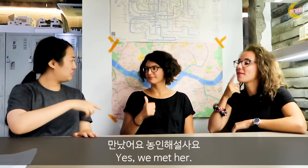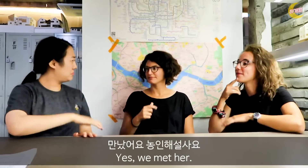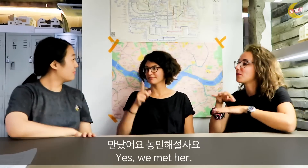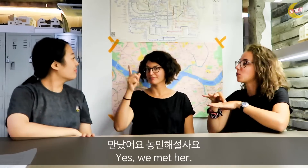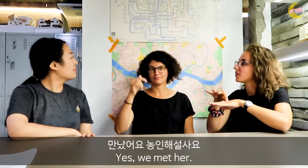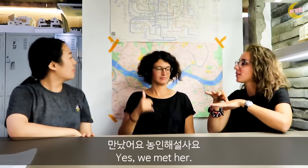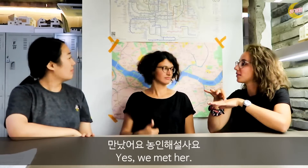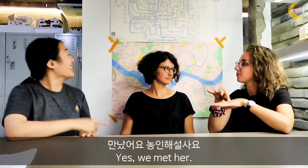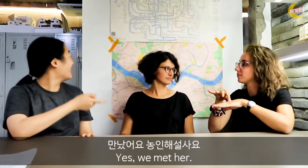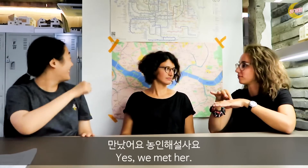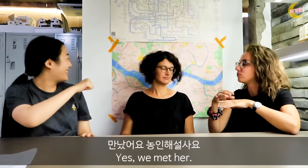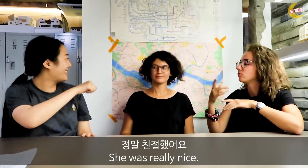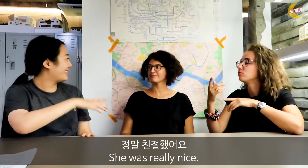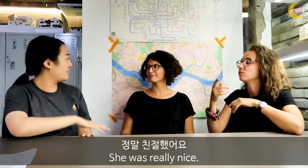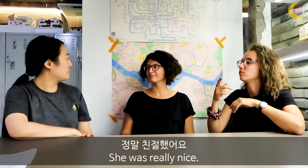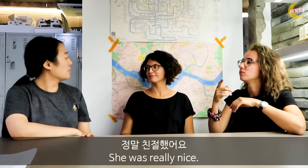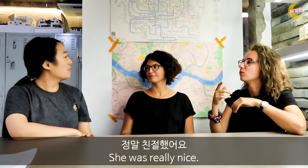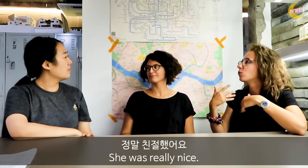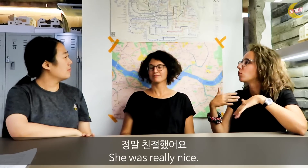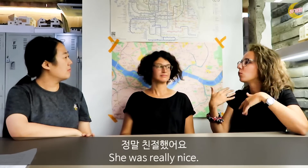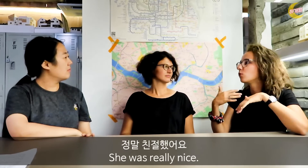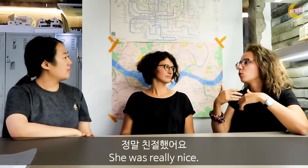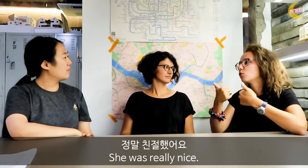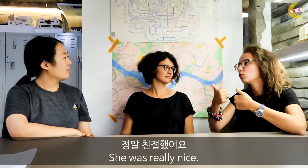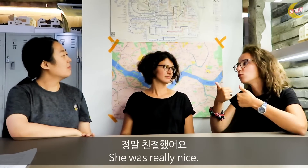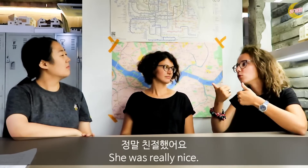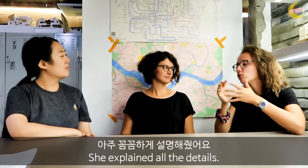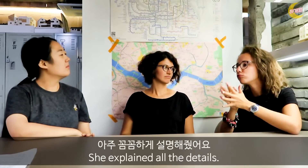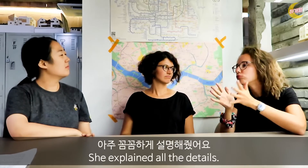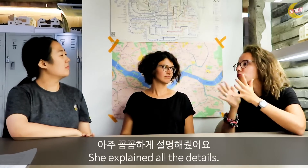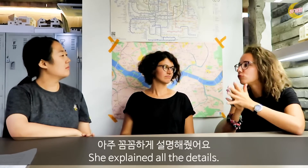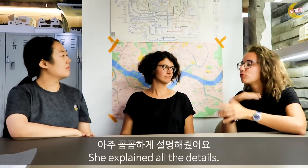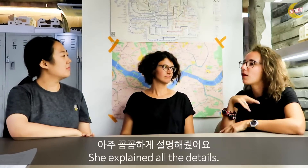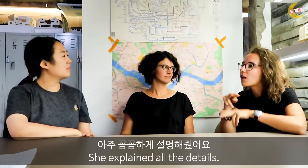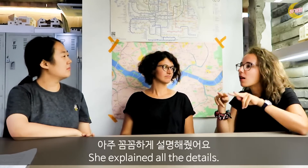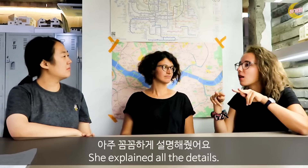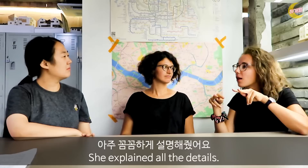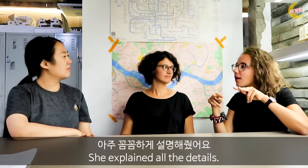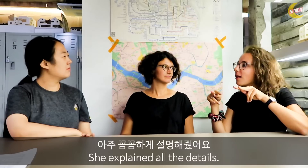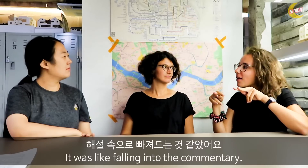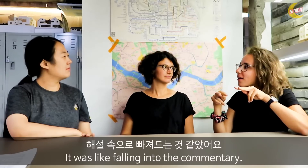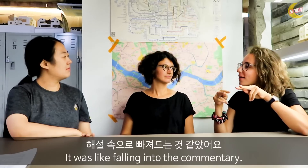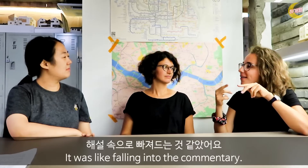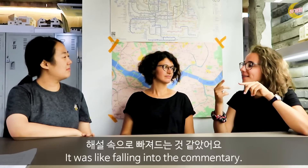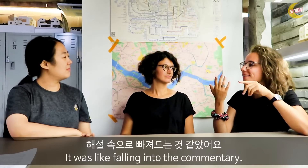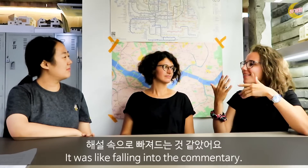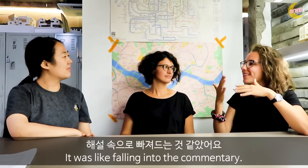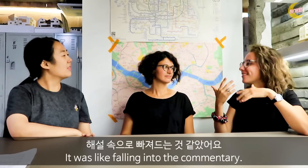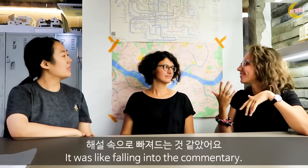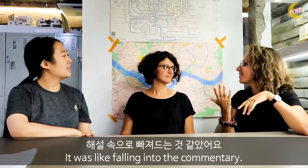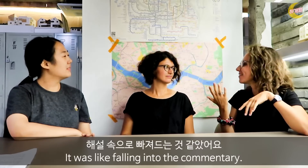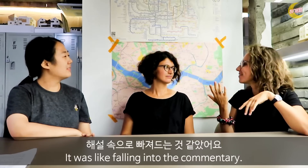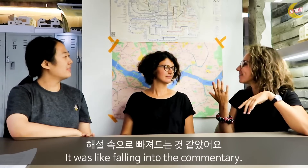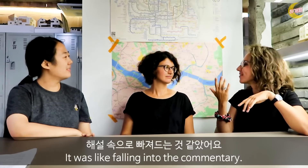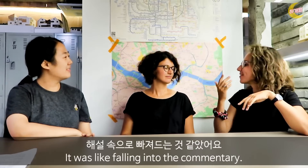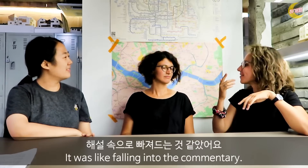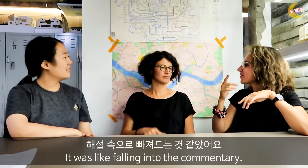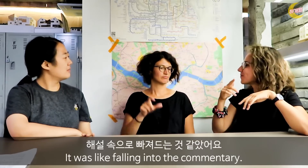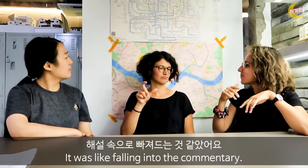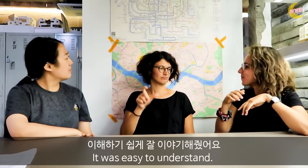Yes, we met him/her. She was really nice. She explained all the details. It was like falling into the commentary.